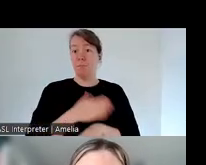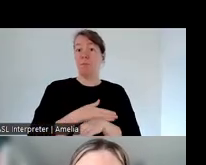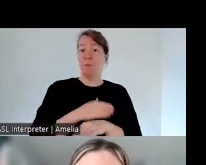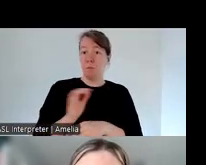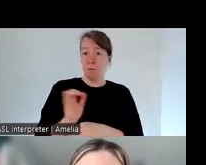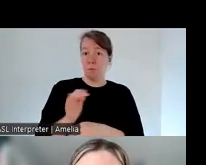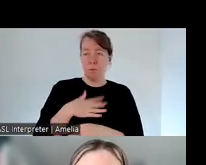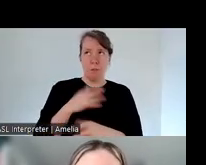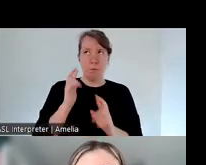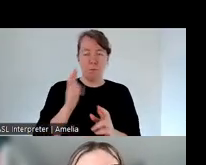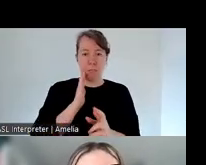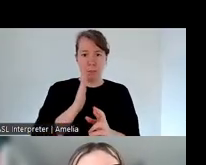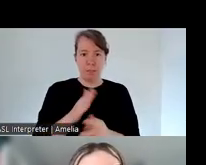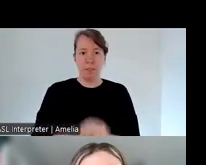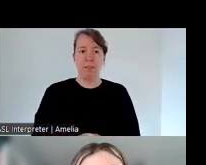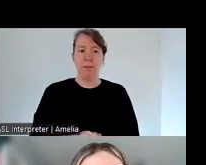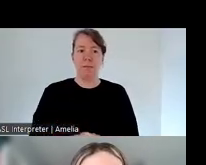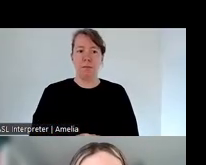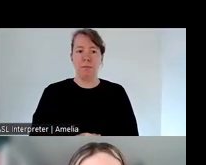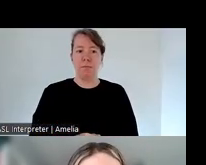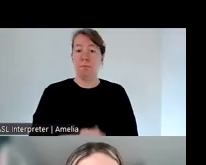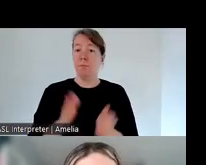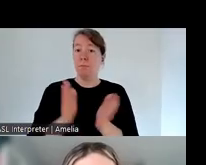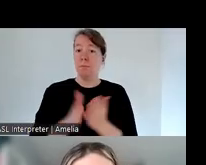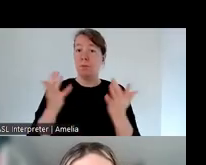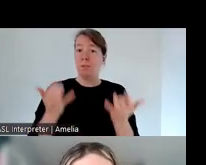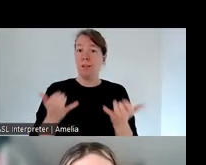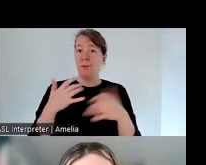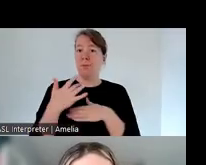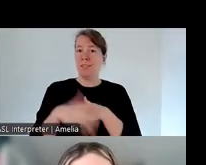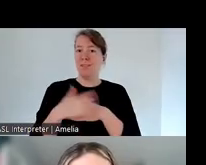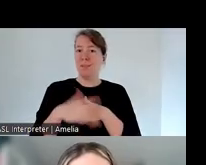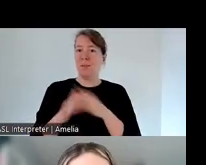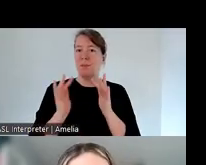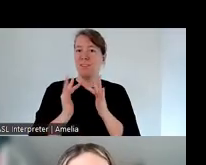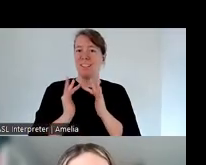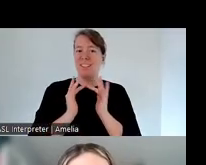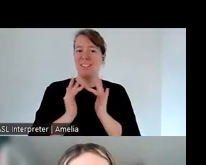And the book is now available online, so we can share the link in the chat.